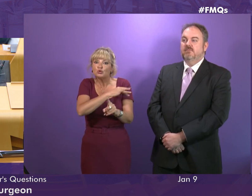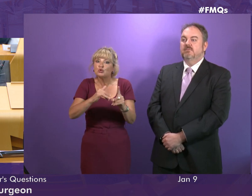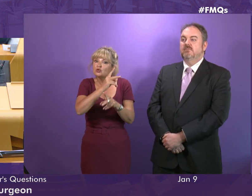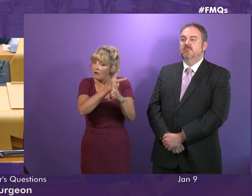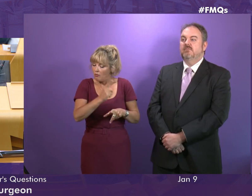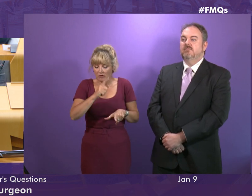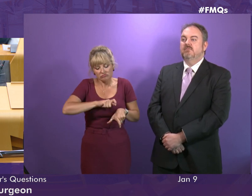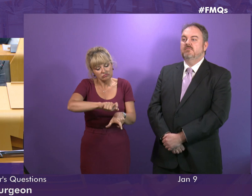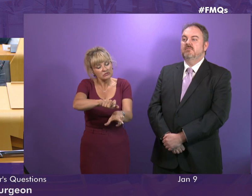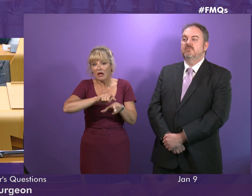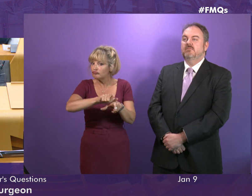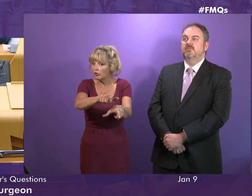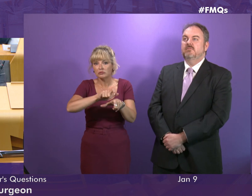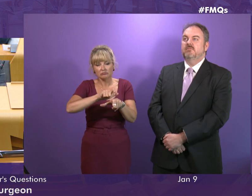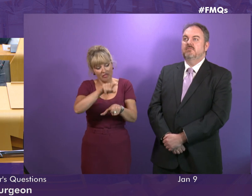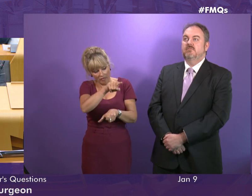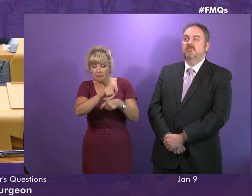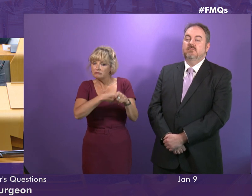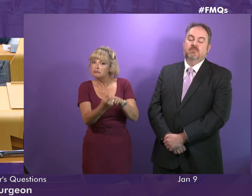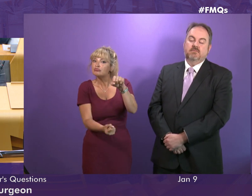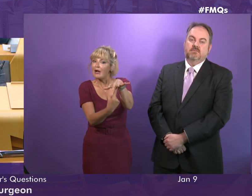will continue to make that a priority.